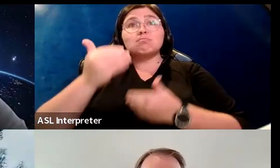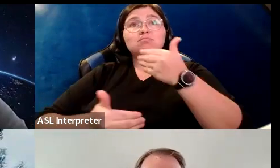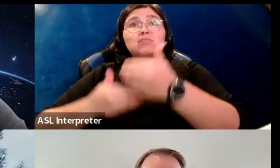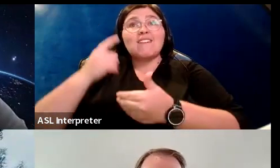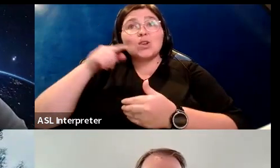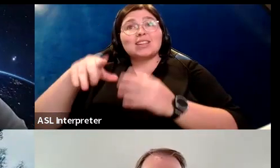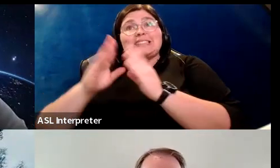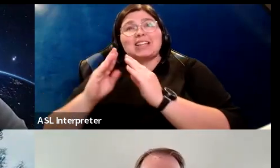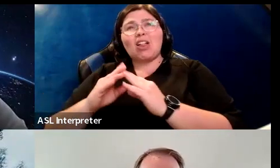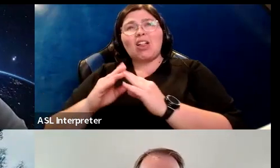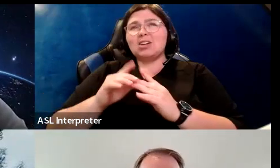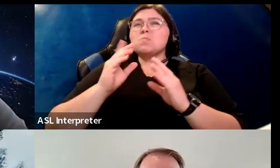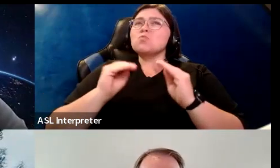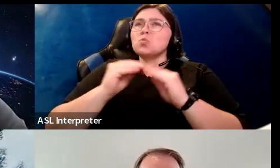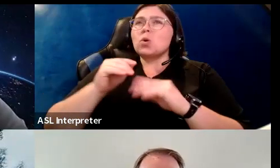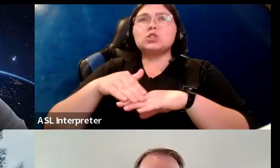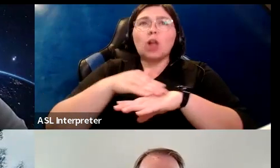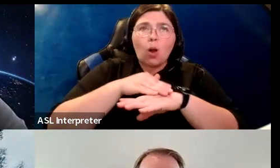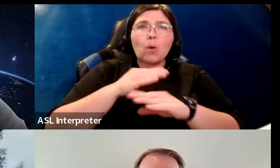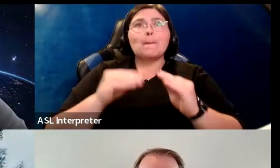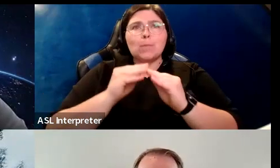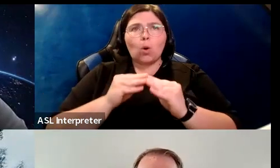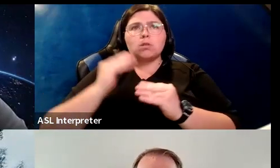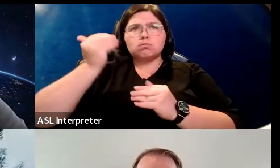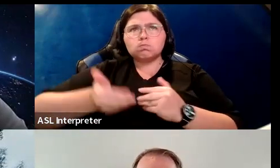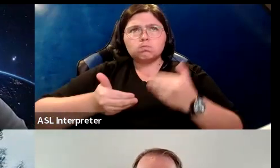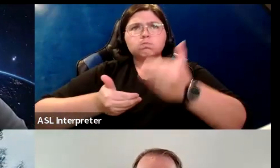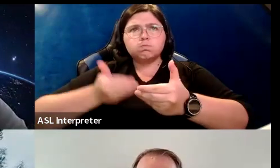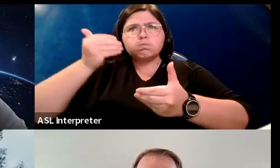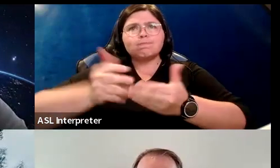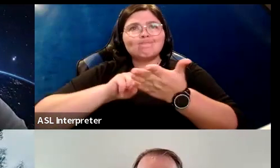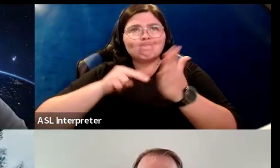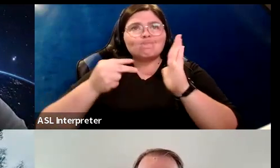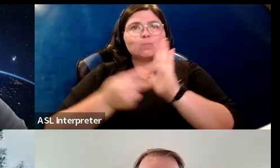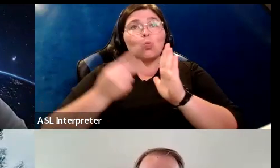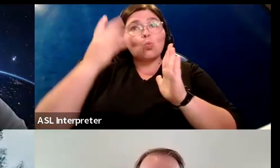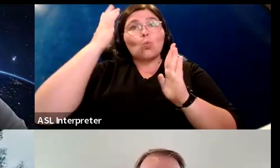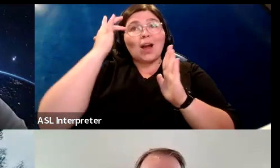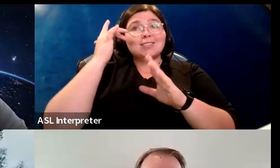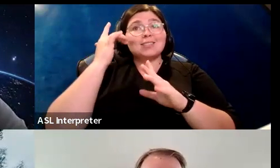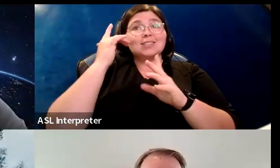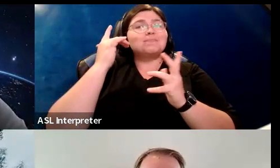is going to be a little bit slower, a little more deliberate. Taking time and not having the fire